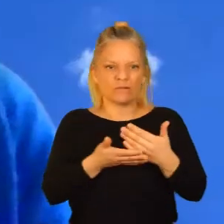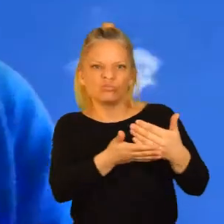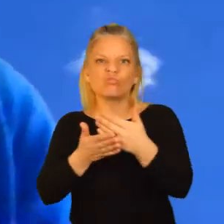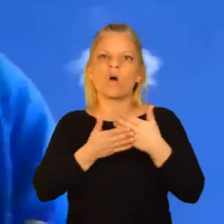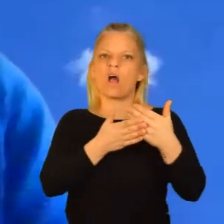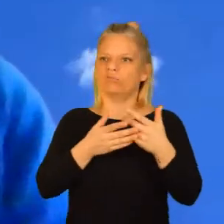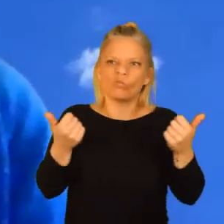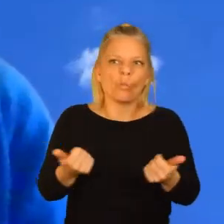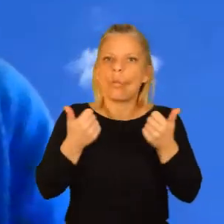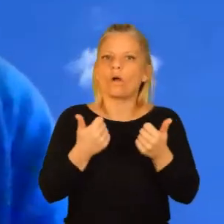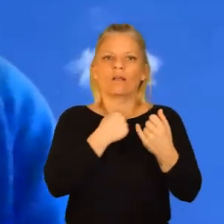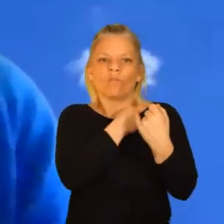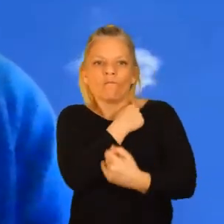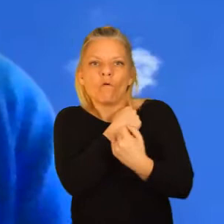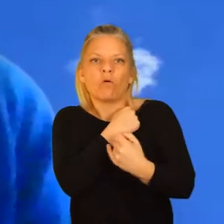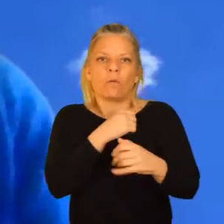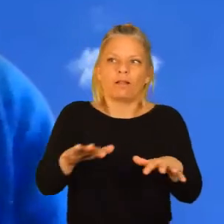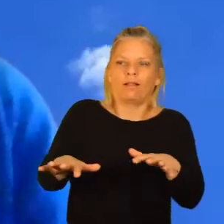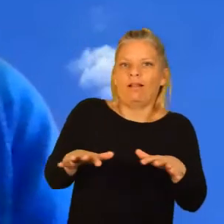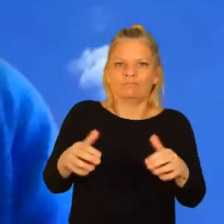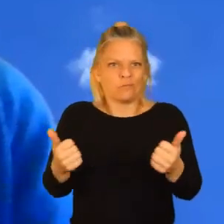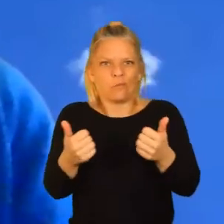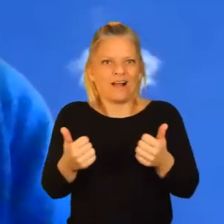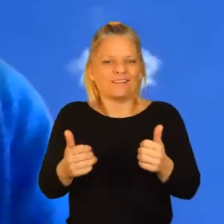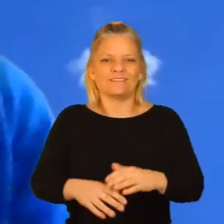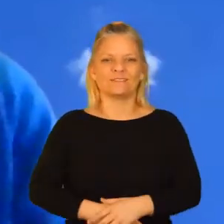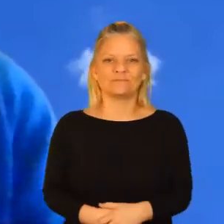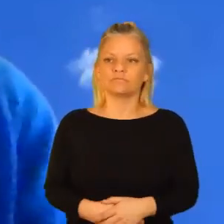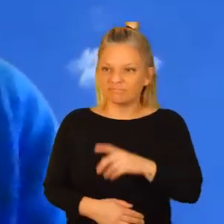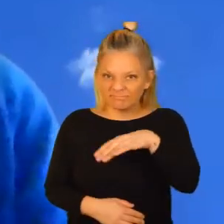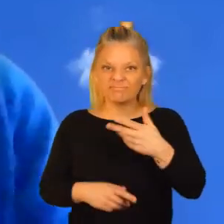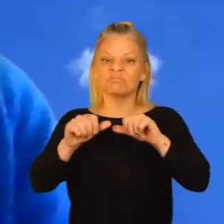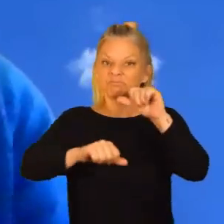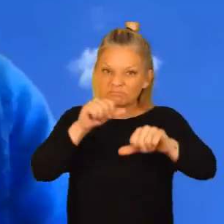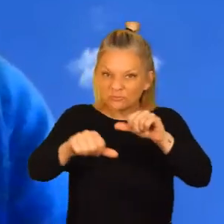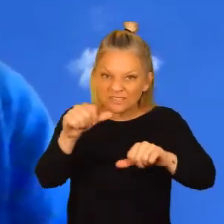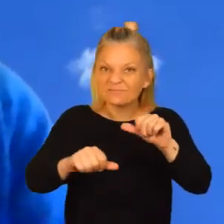Creating that space for people and welcoming them into that space and saying